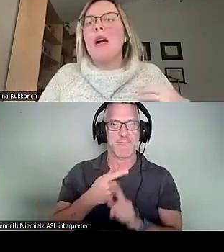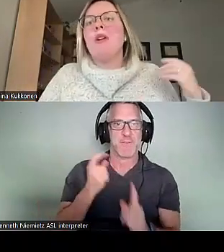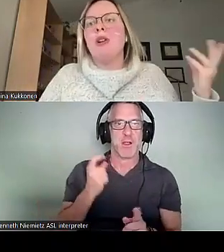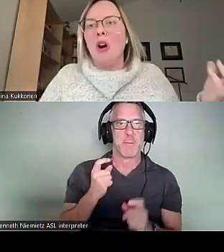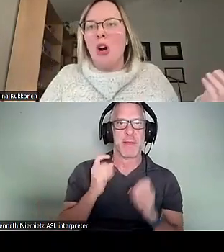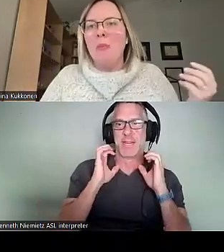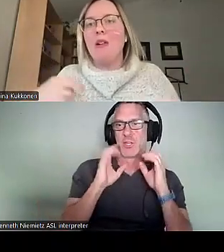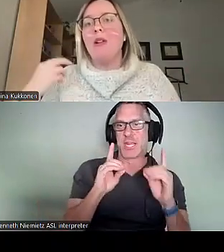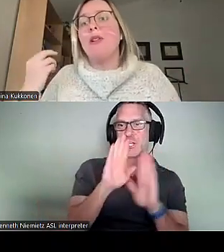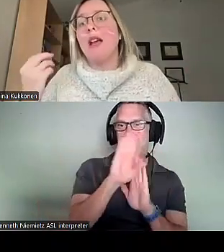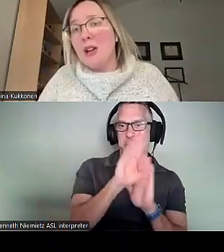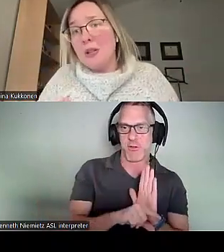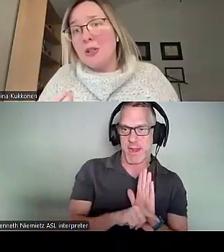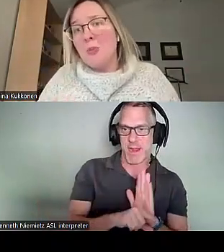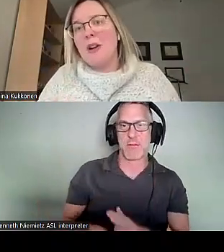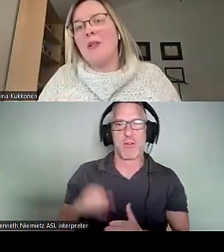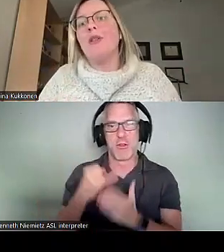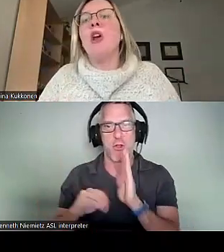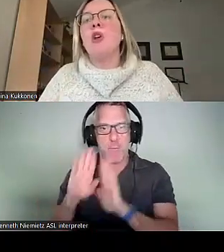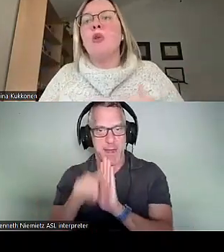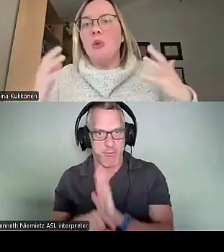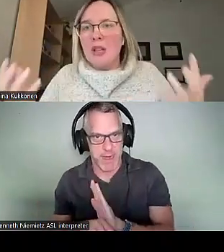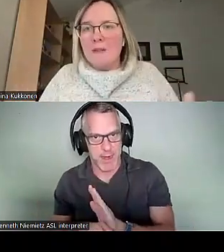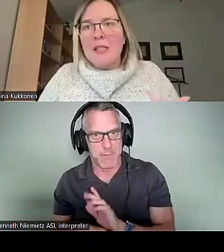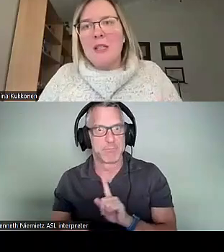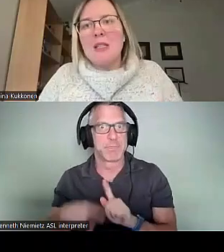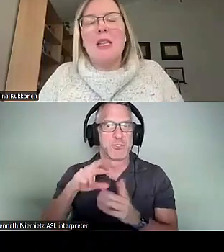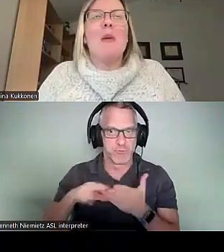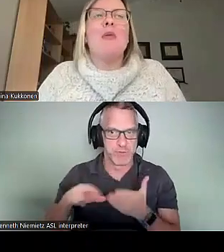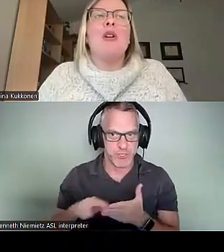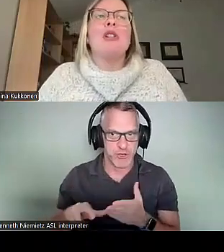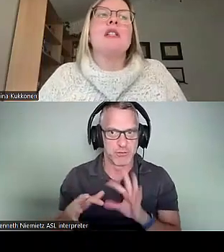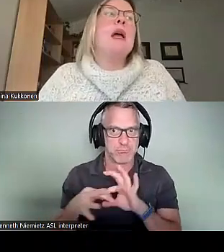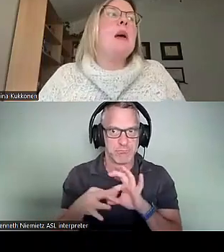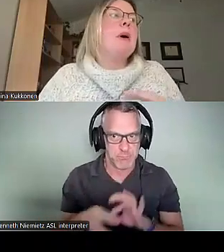background, an art background and a research background, really facilitated that project. But